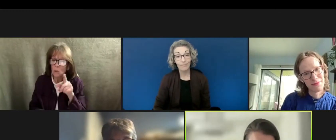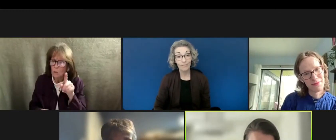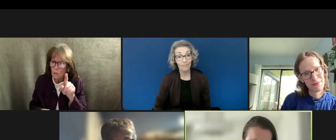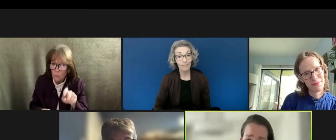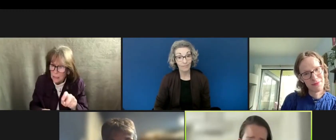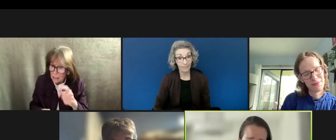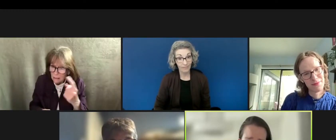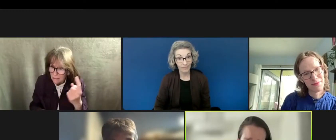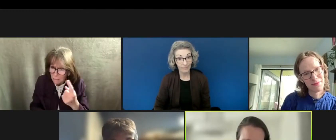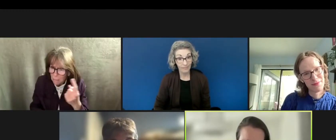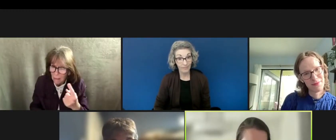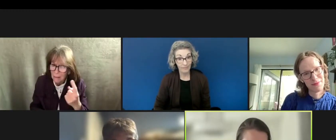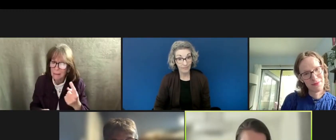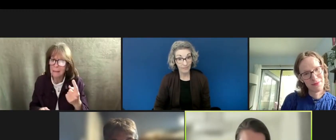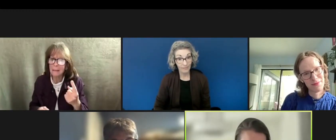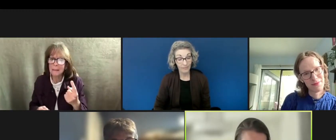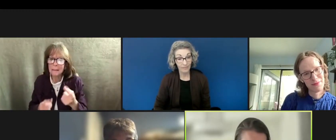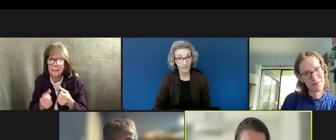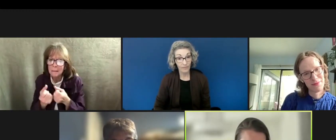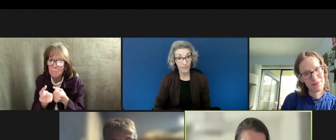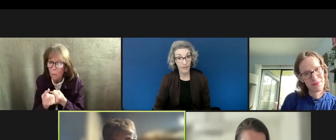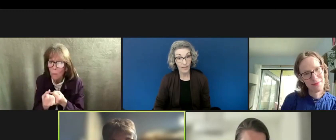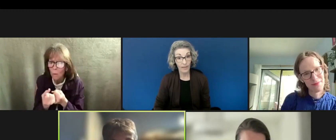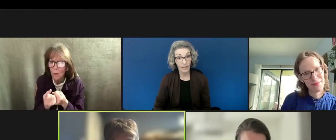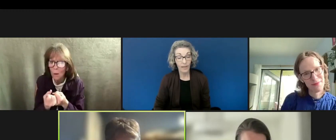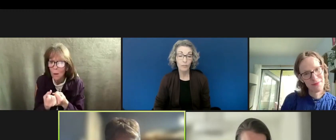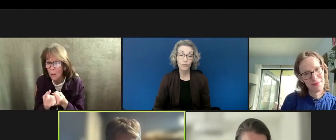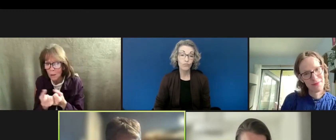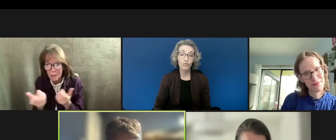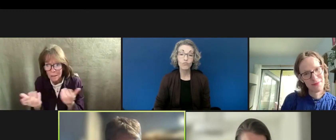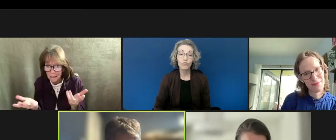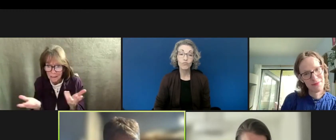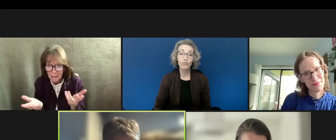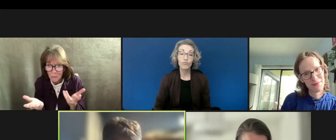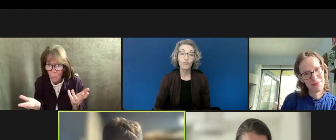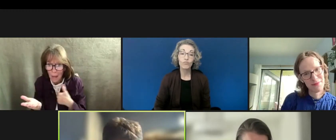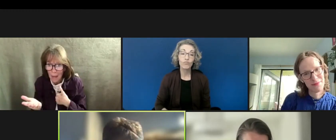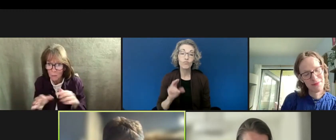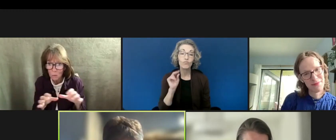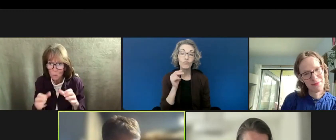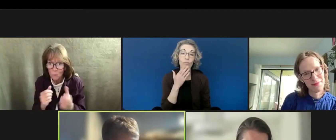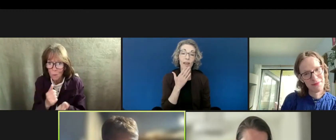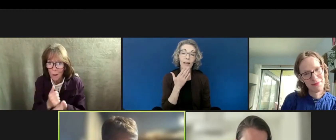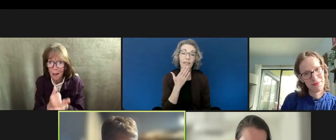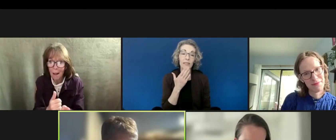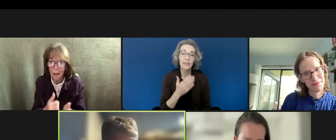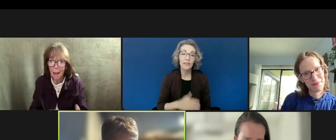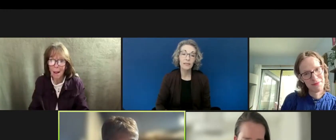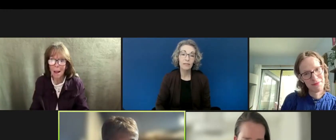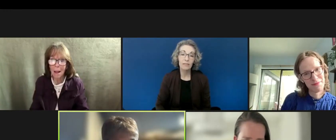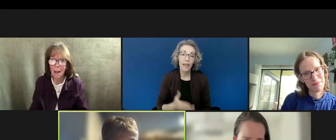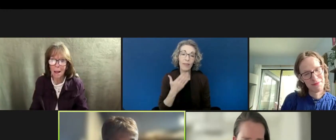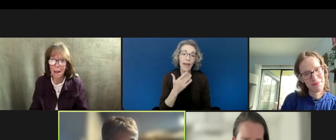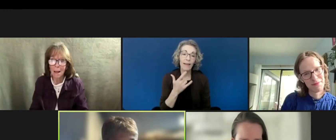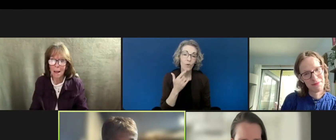Do you need any support or anything I can do? Yeah, thanks for asking.